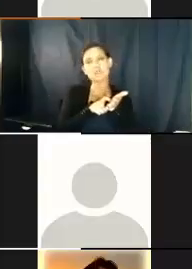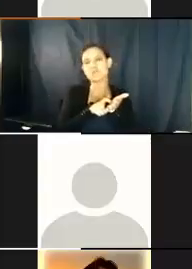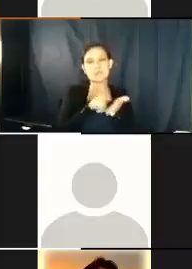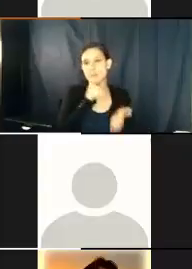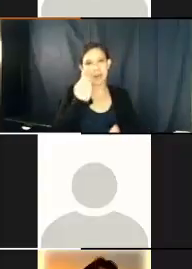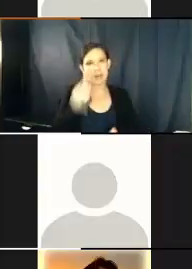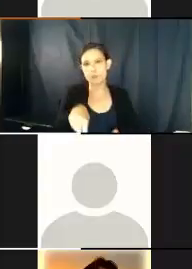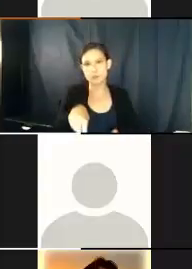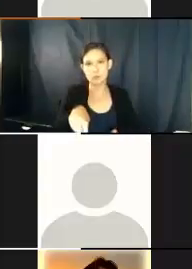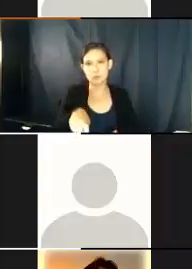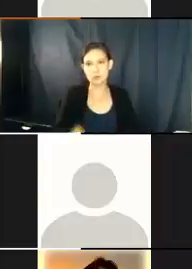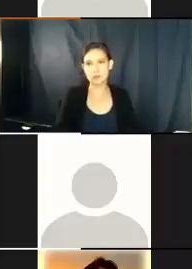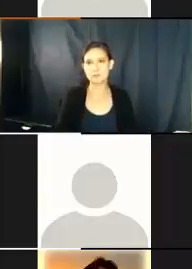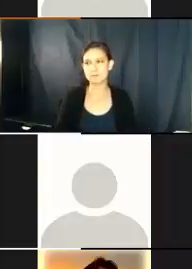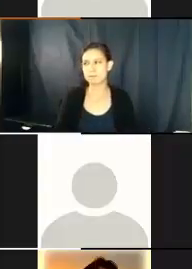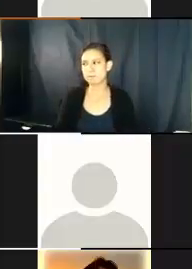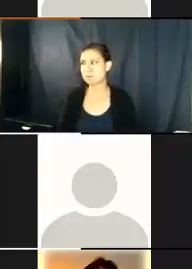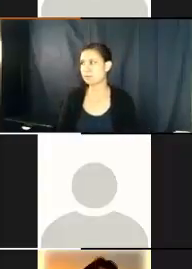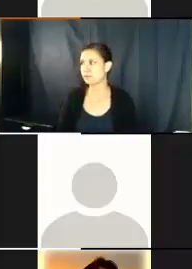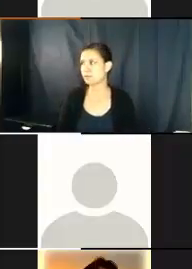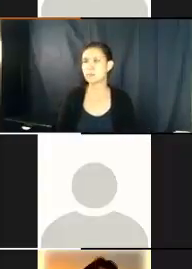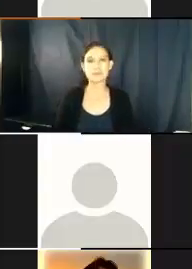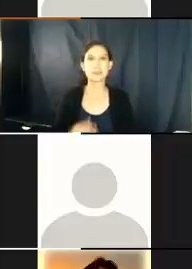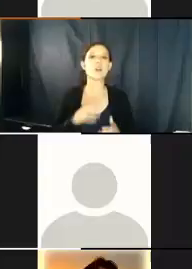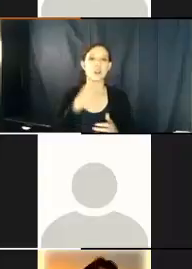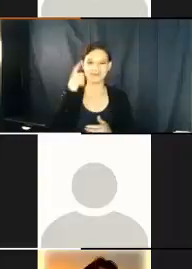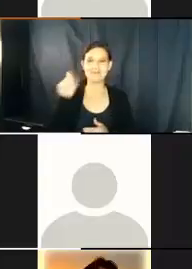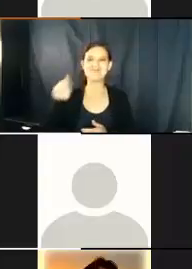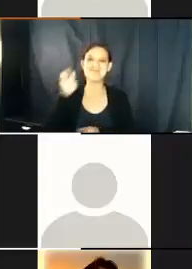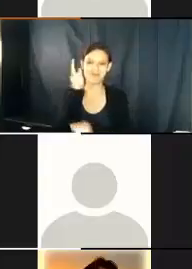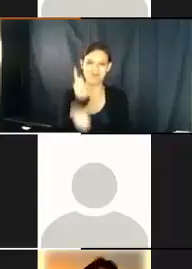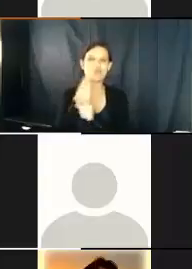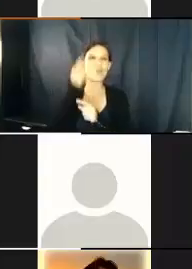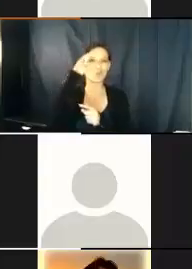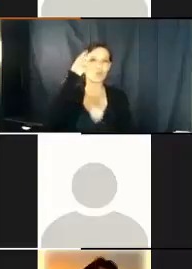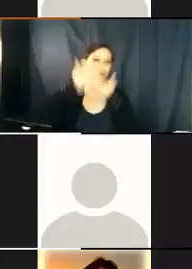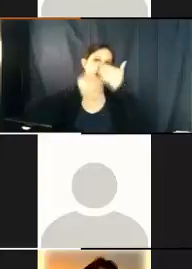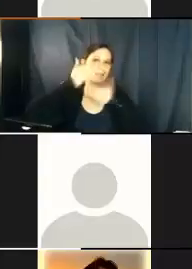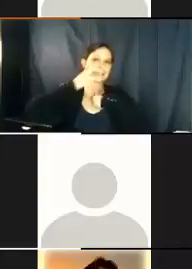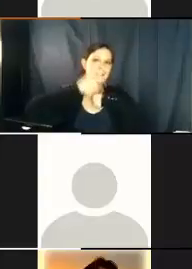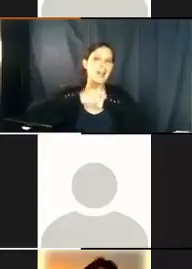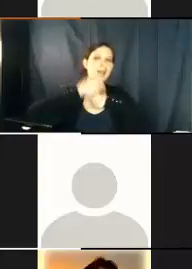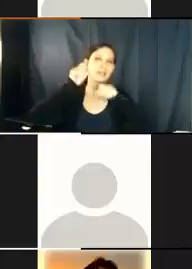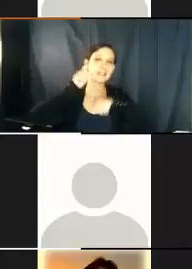Absolutely. Processing time and reflection.